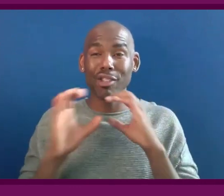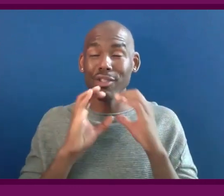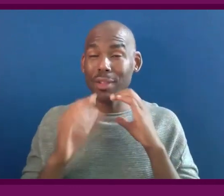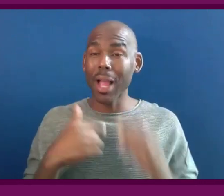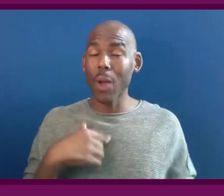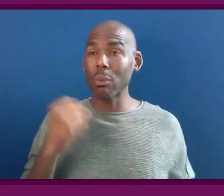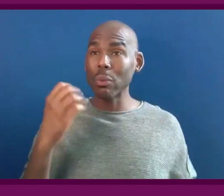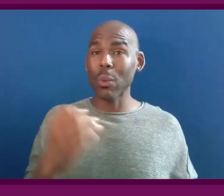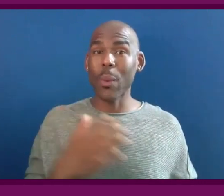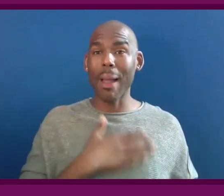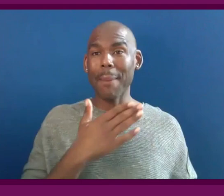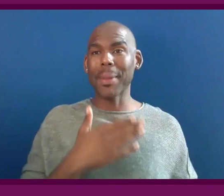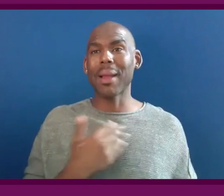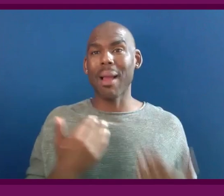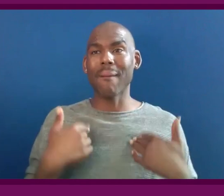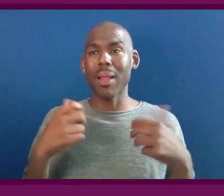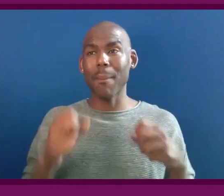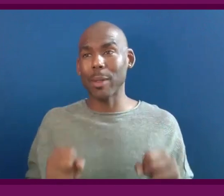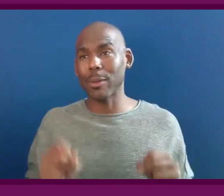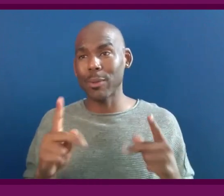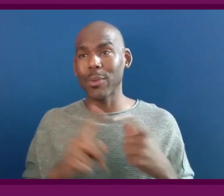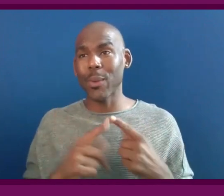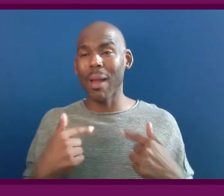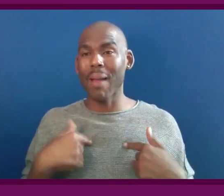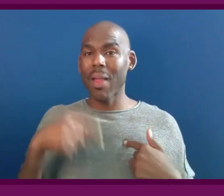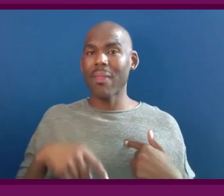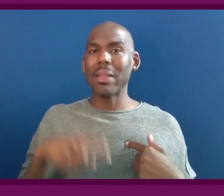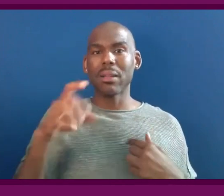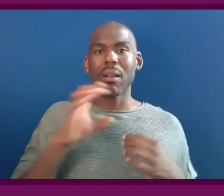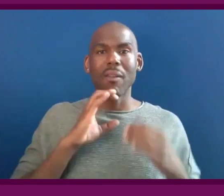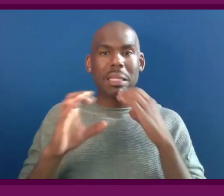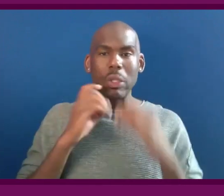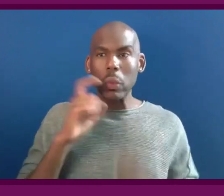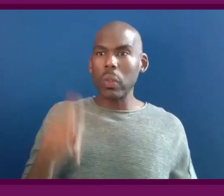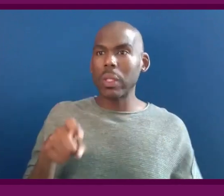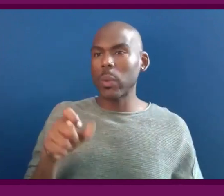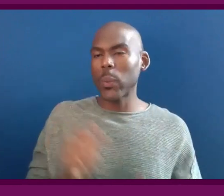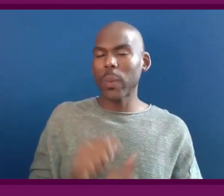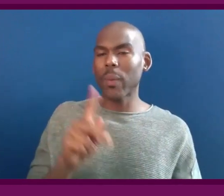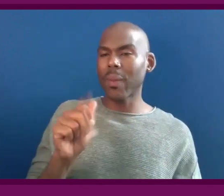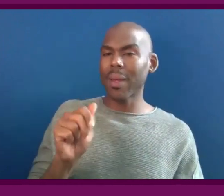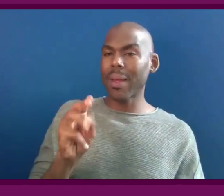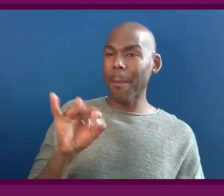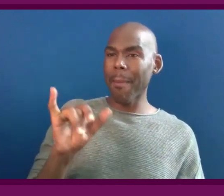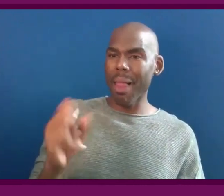I was so happy to have the opportunity to have this much-needed conversation with Kamilah.